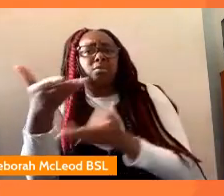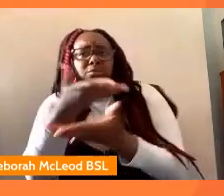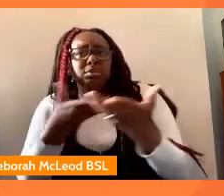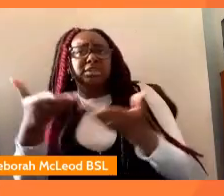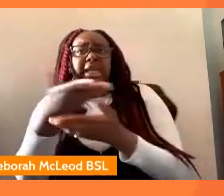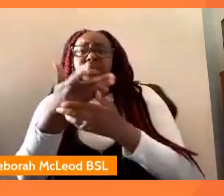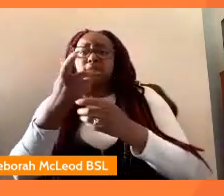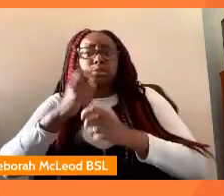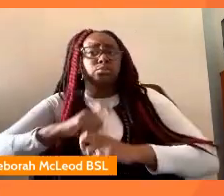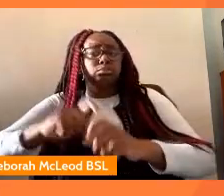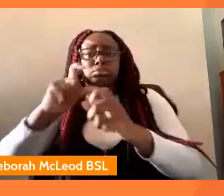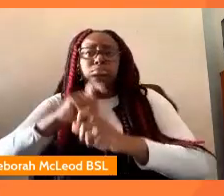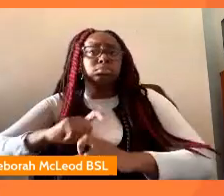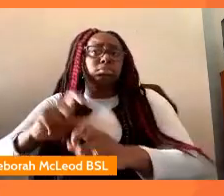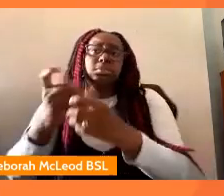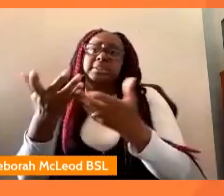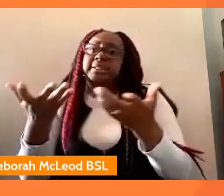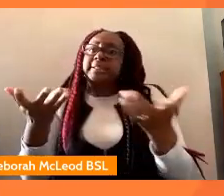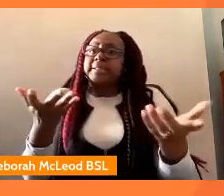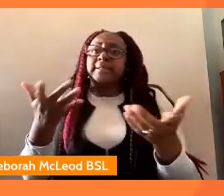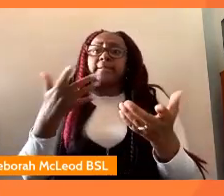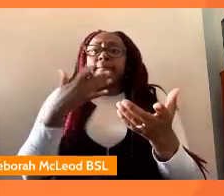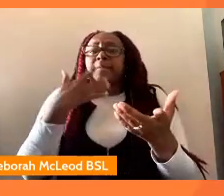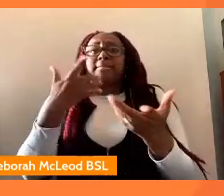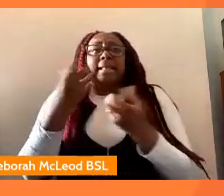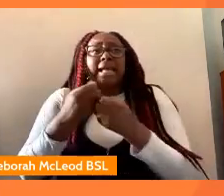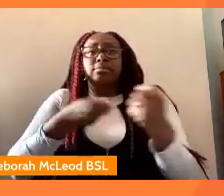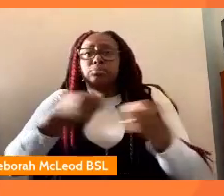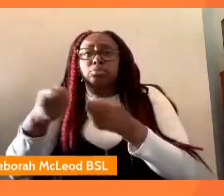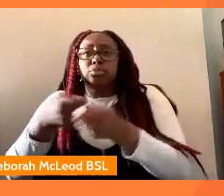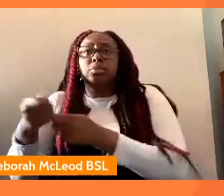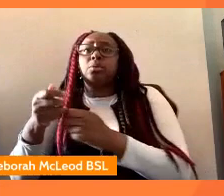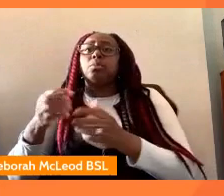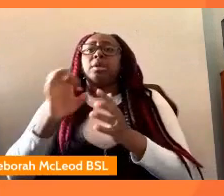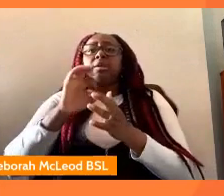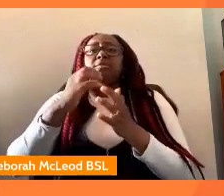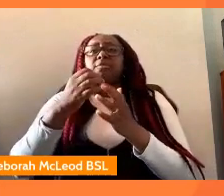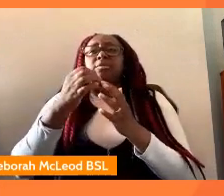We have just got a distribution deal with Prime Video which has been